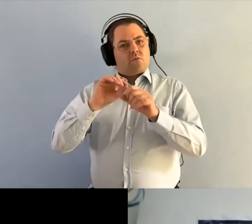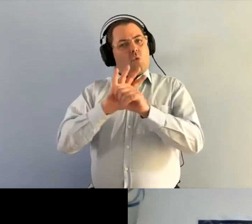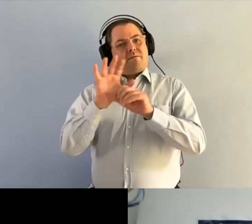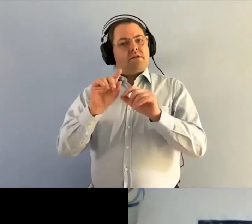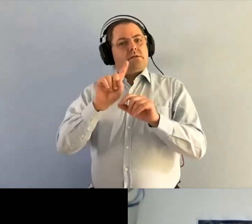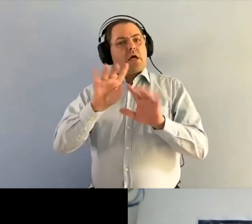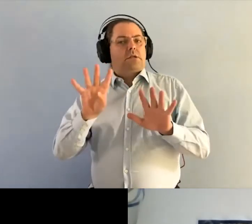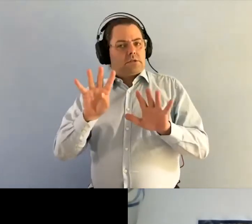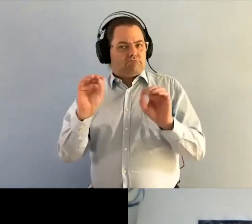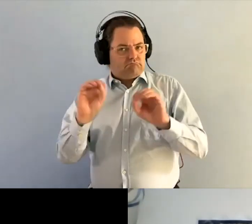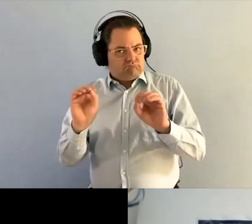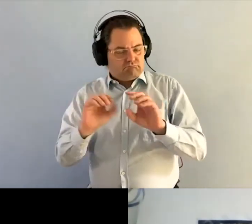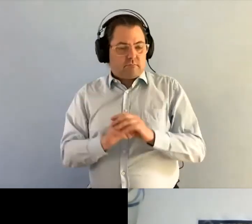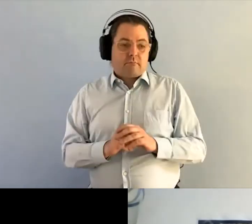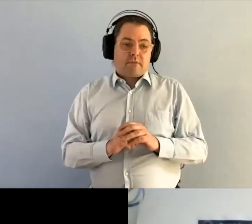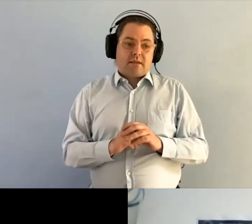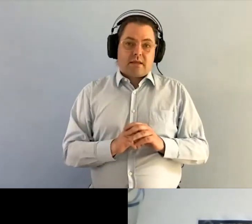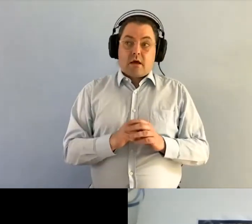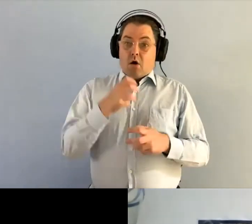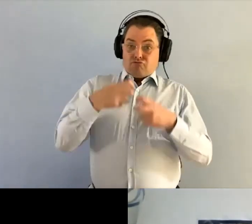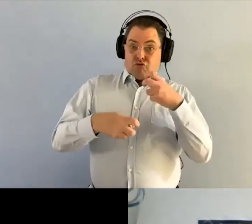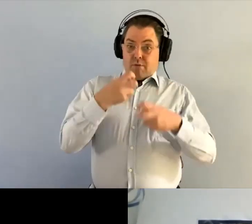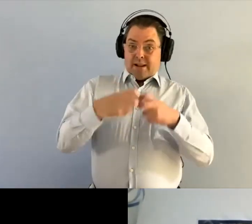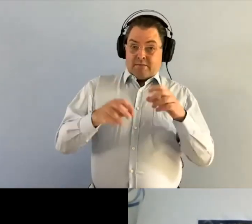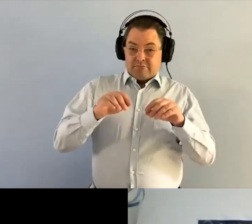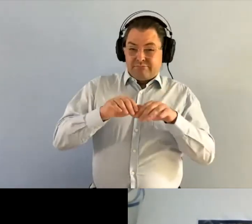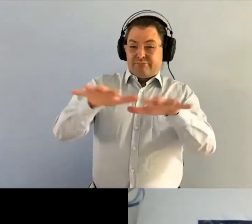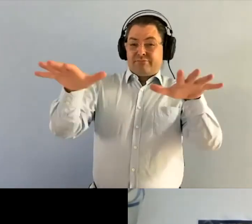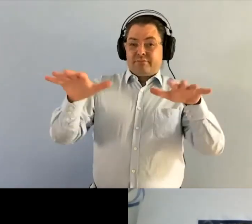People with disabilities with